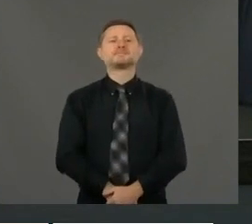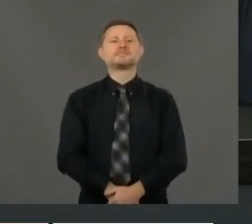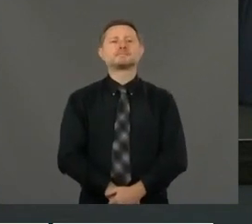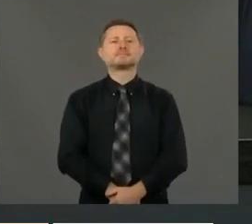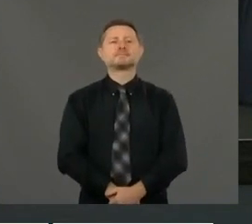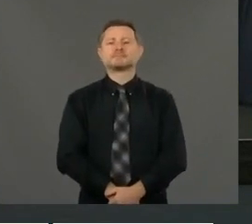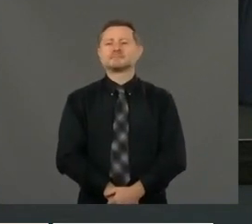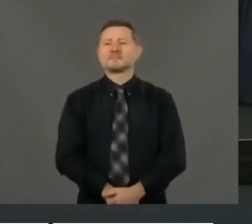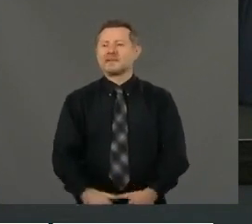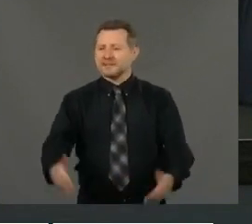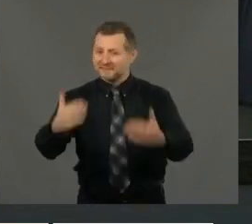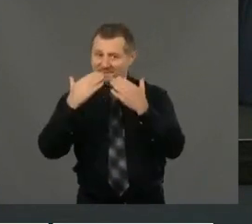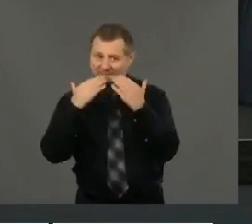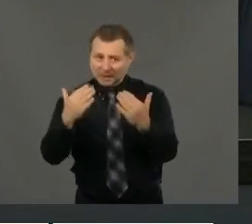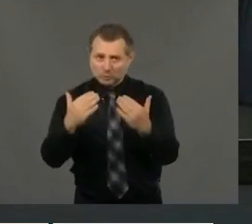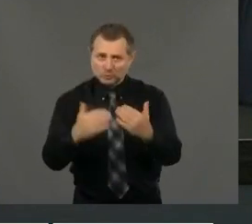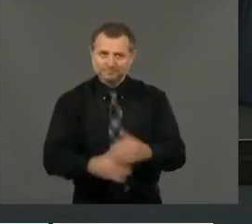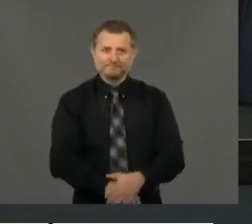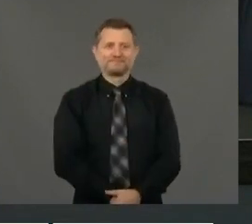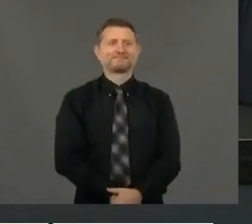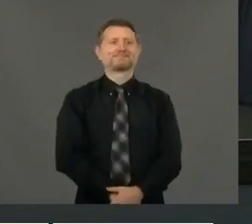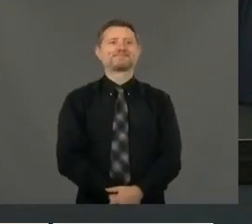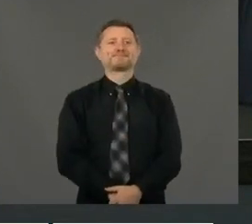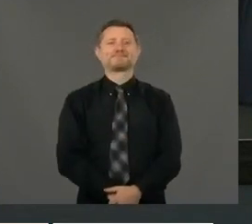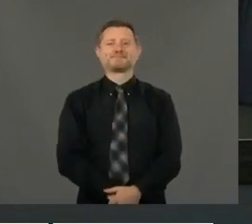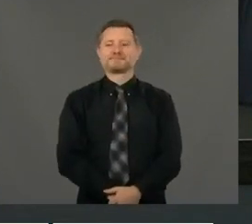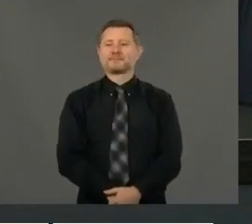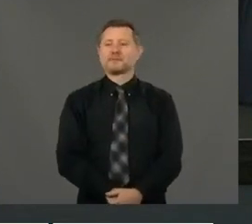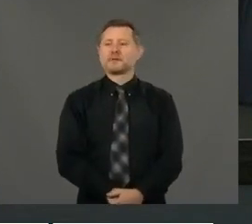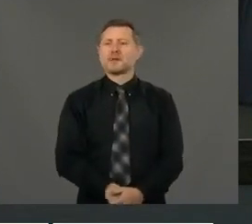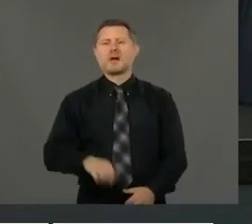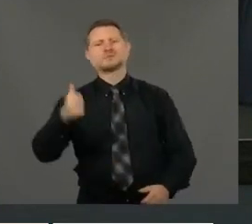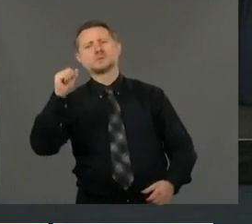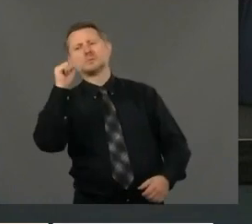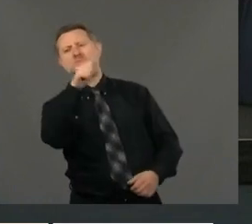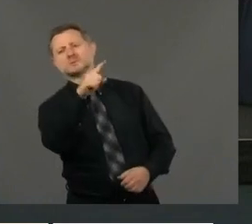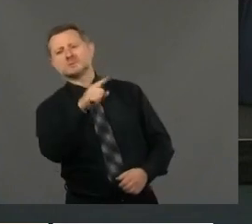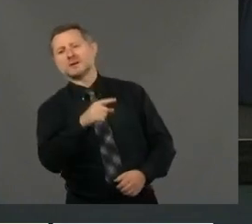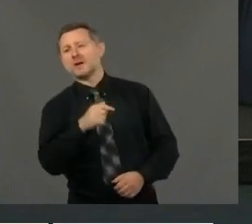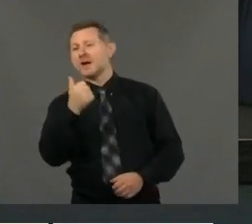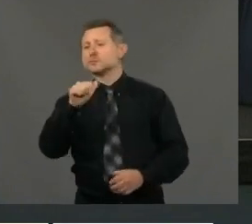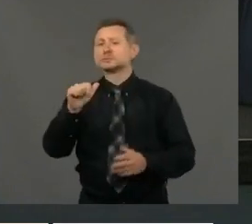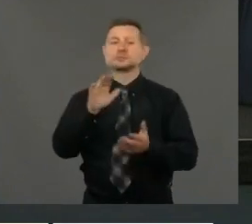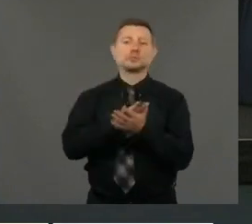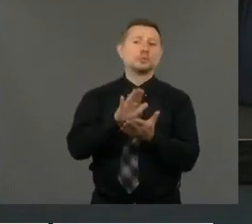THAN THAT.